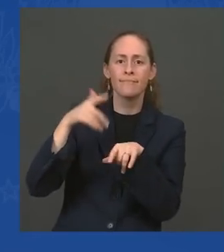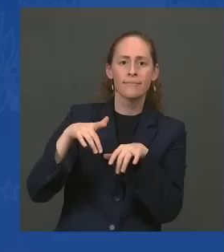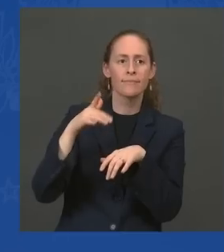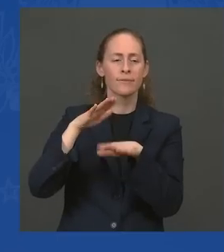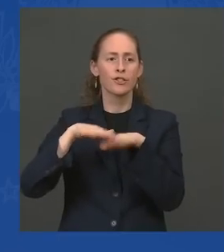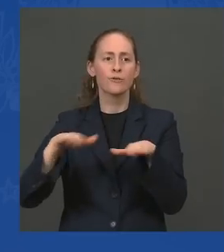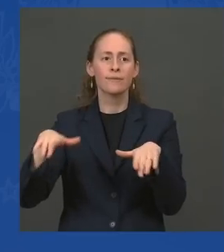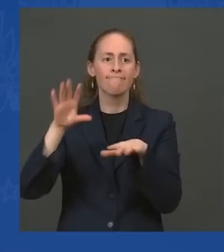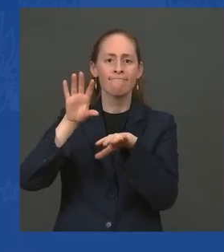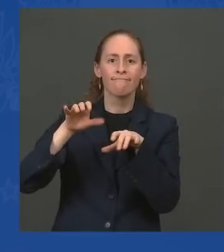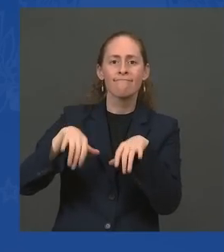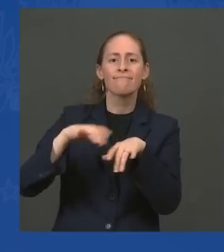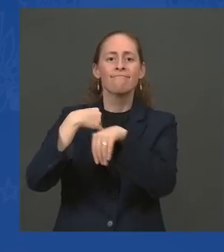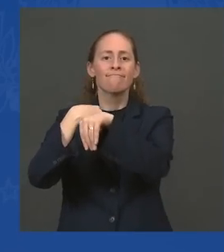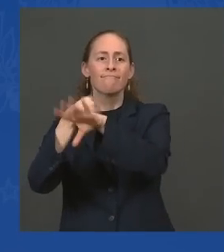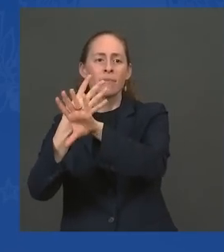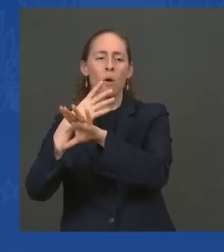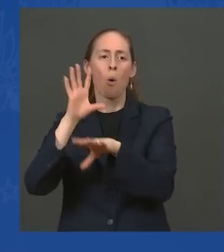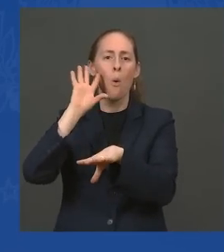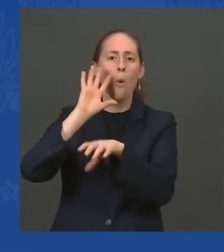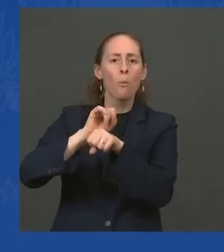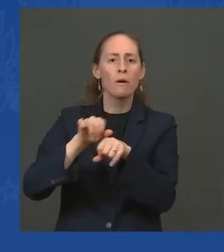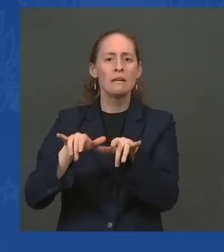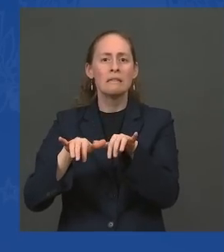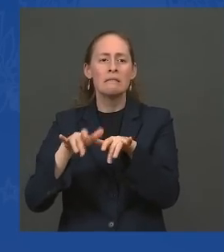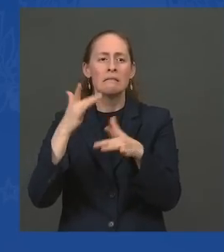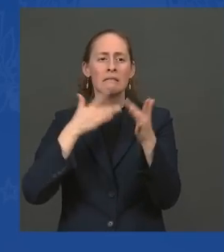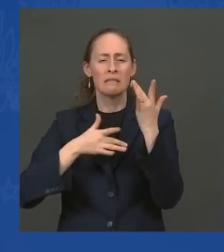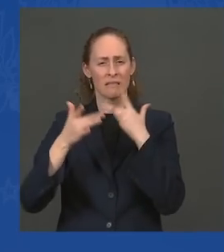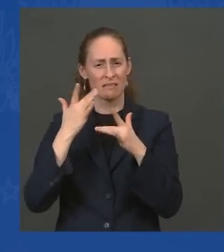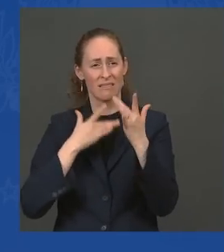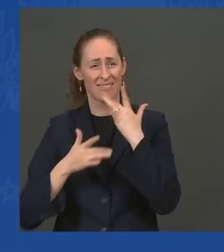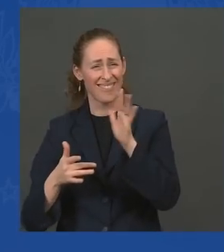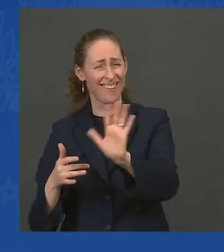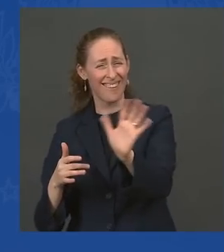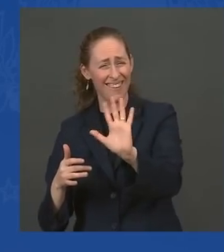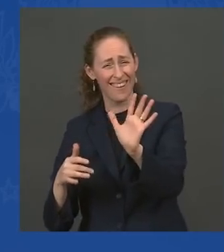coming from that fast food restaurant. This is the United States of America, for God's sake.